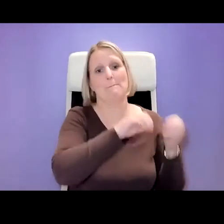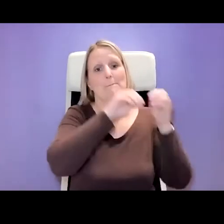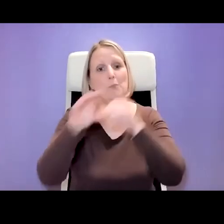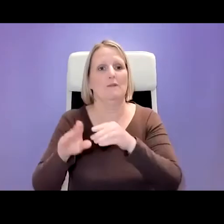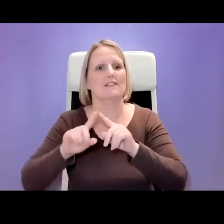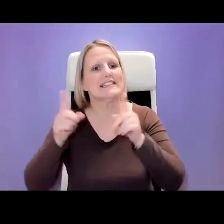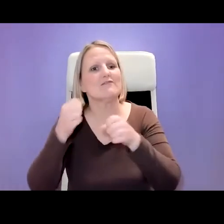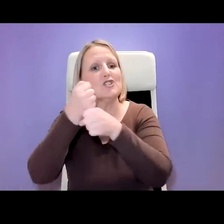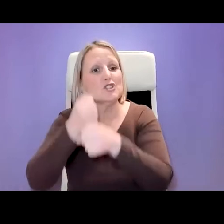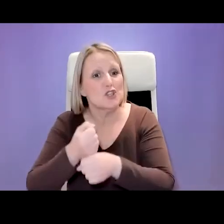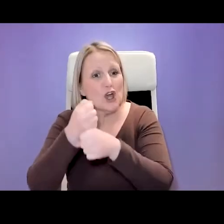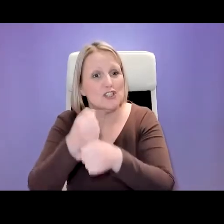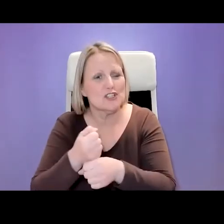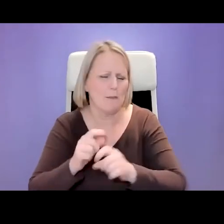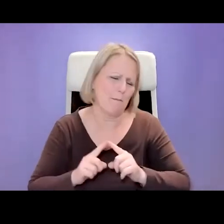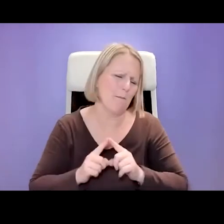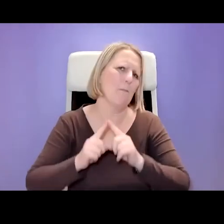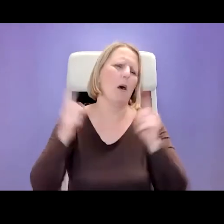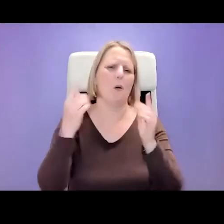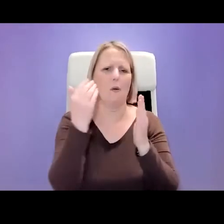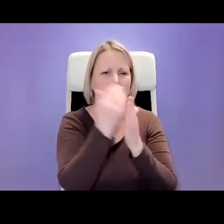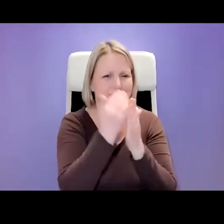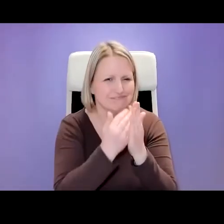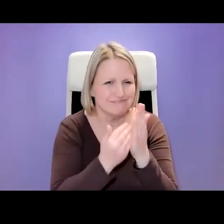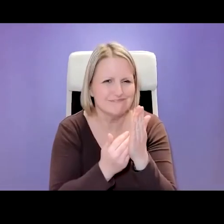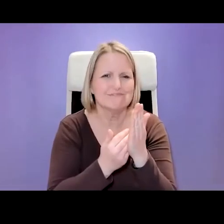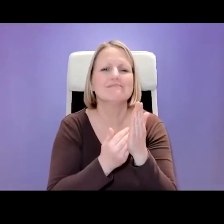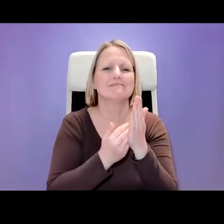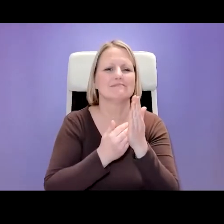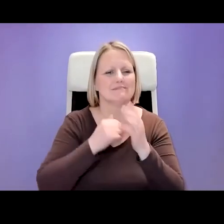A church, with a very different liturgical setup.